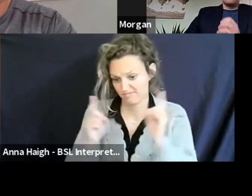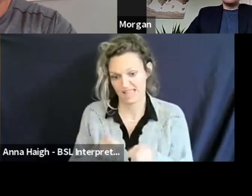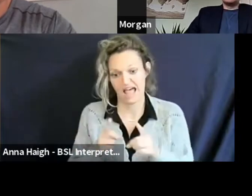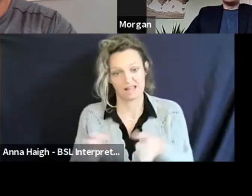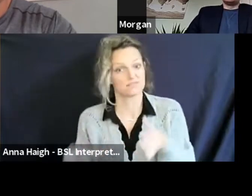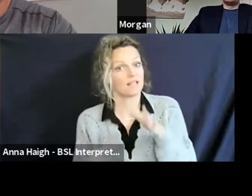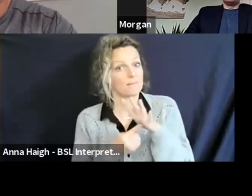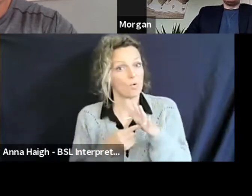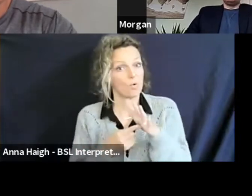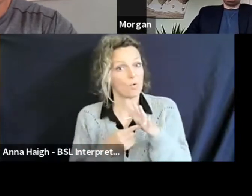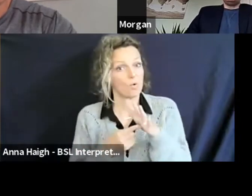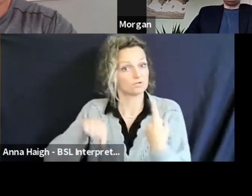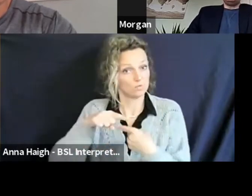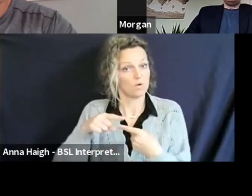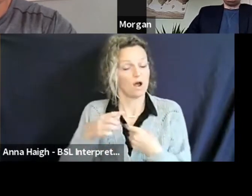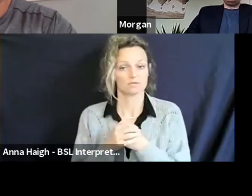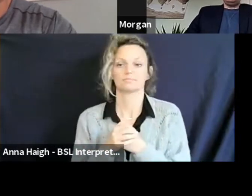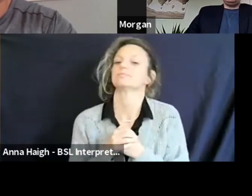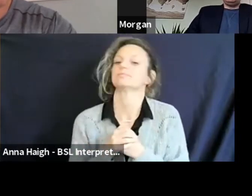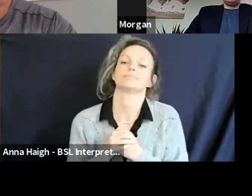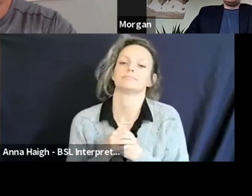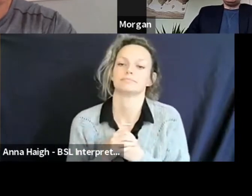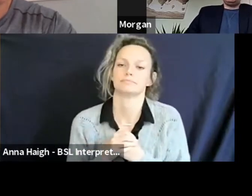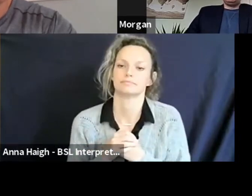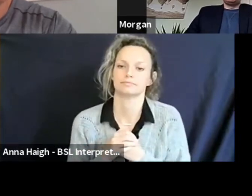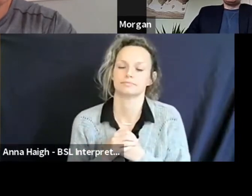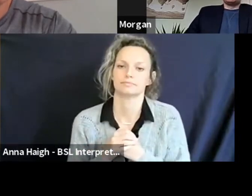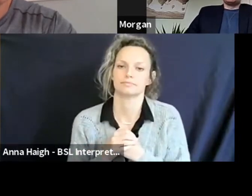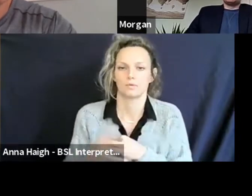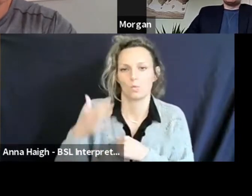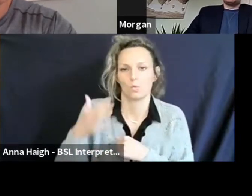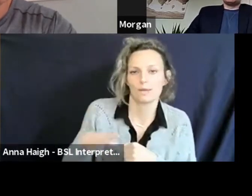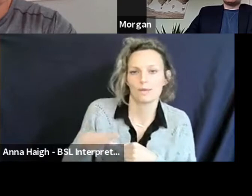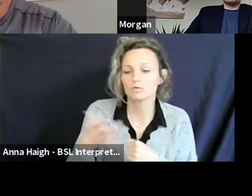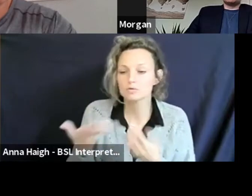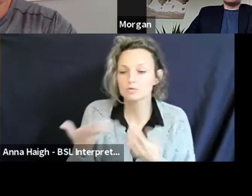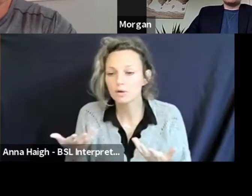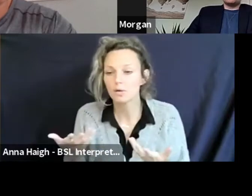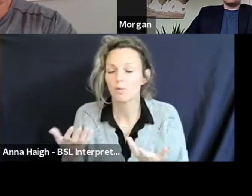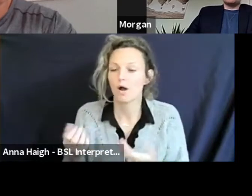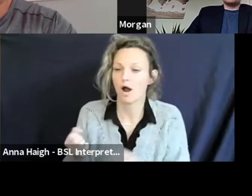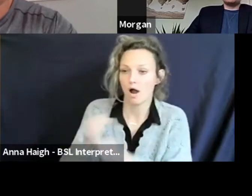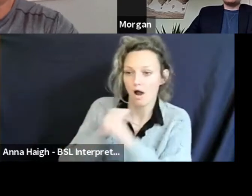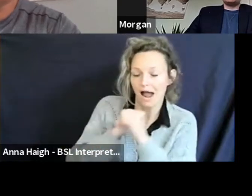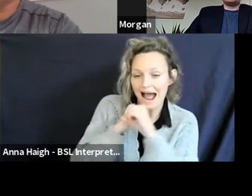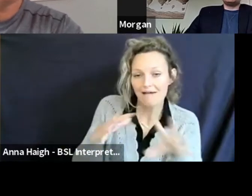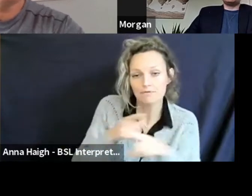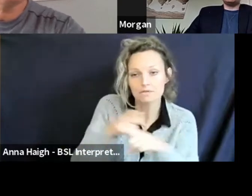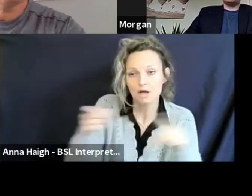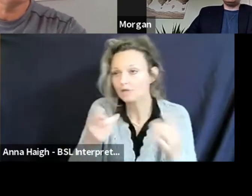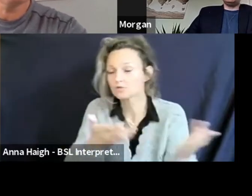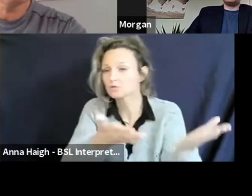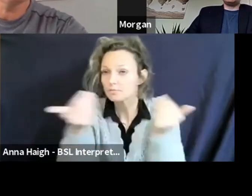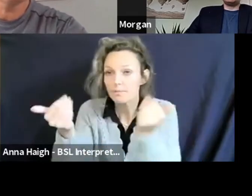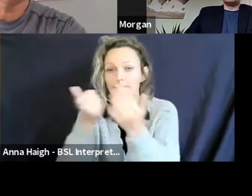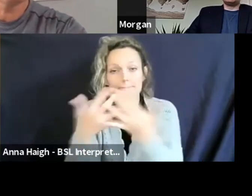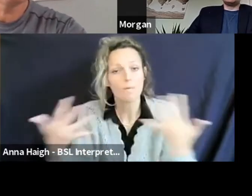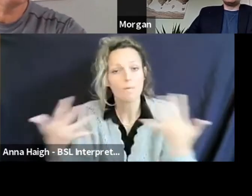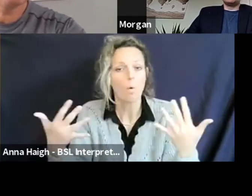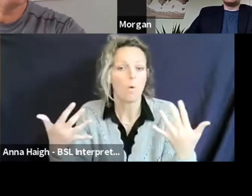with an organisation for a longer period of time. Those are some of the important aspects we are looking at, and why we want to attract more disabled people